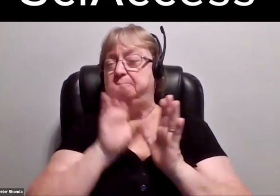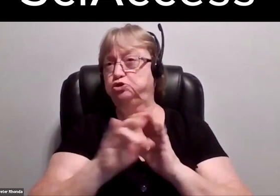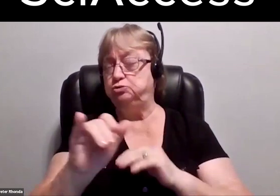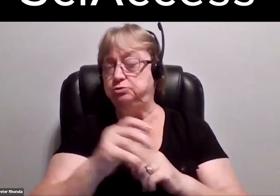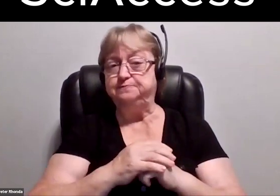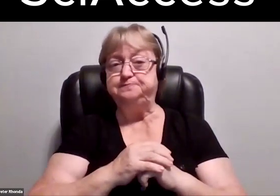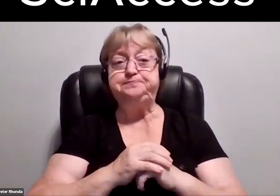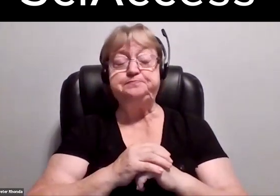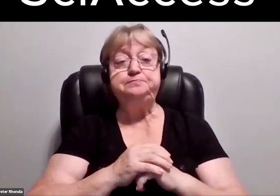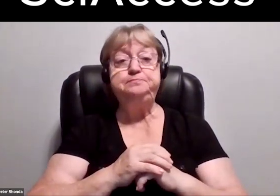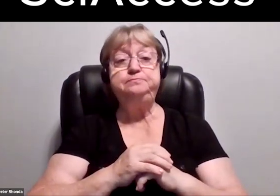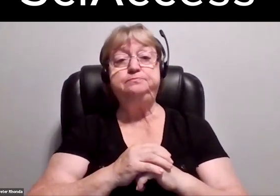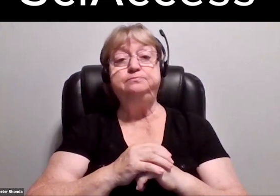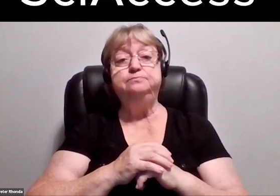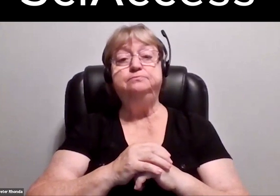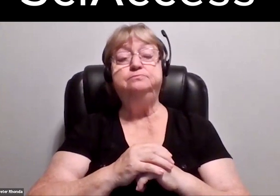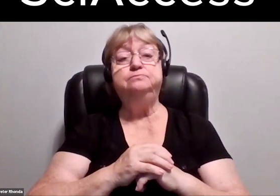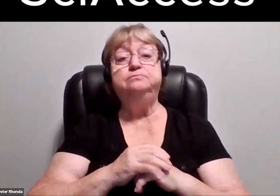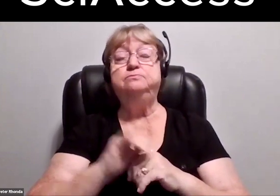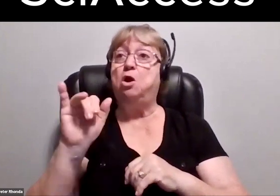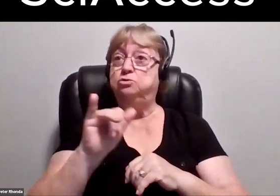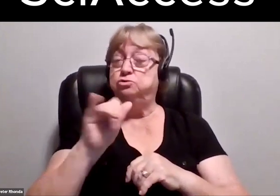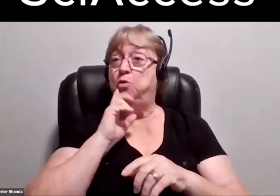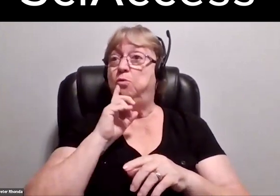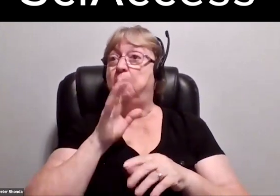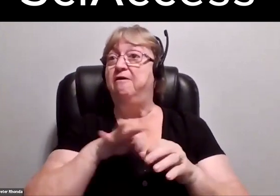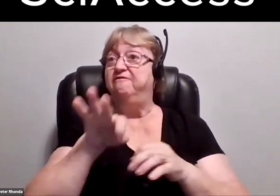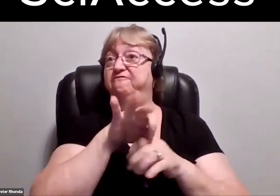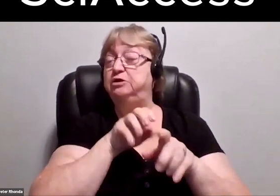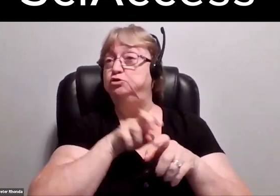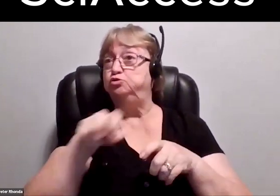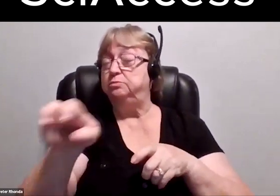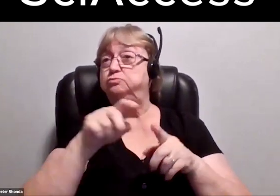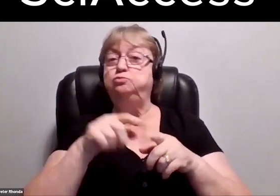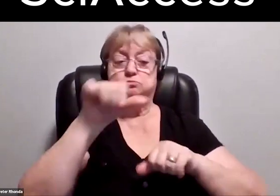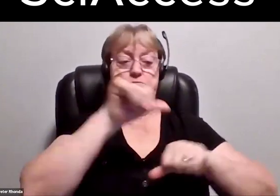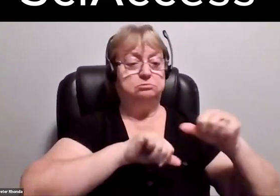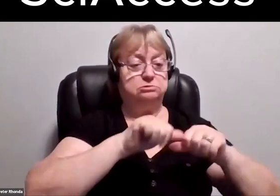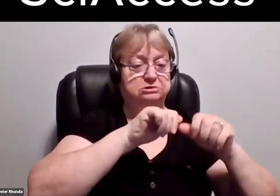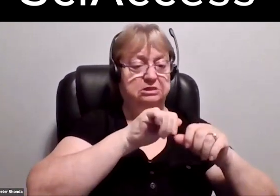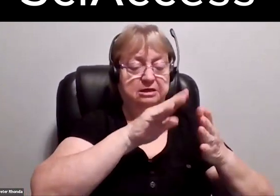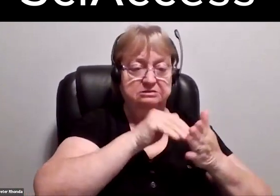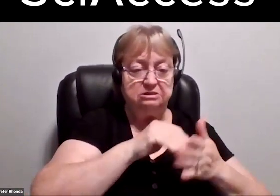We also take students on field trips to science centers, planetariums, STEM businesses.